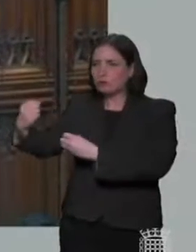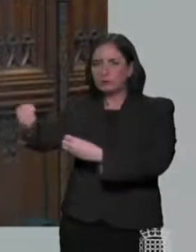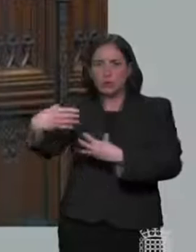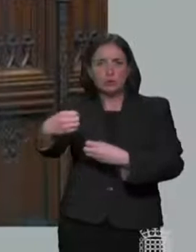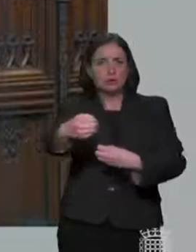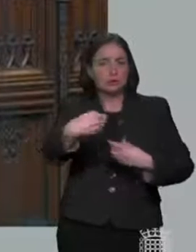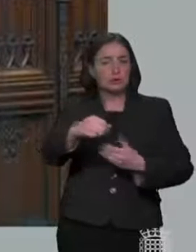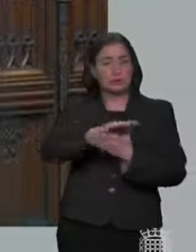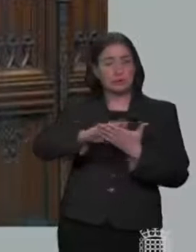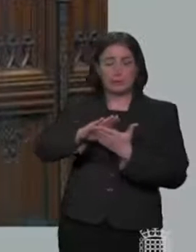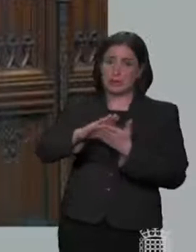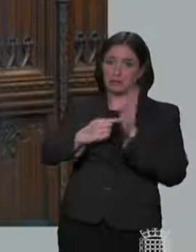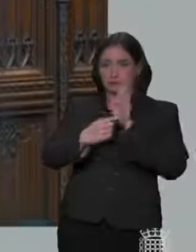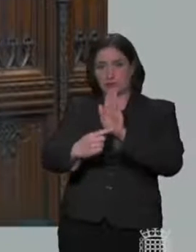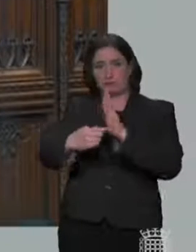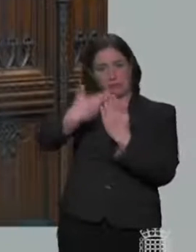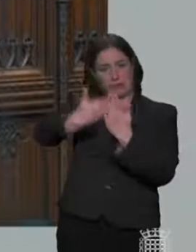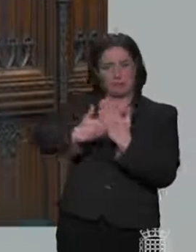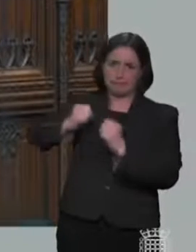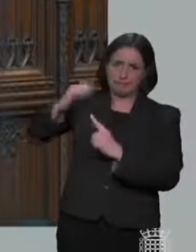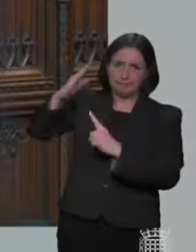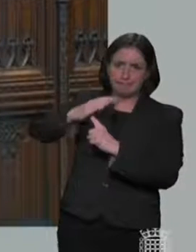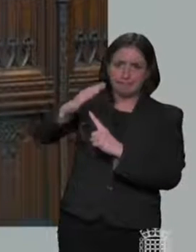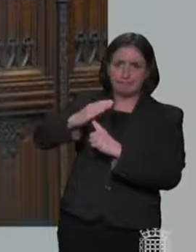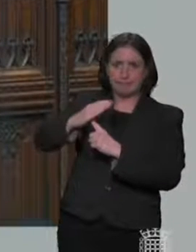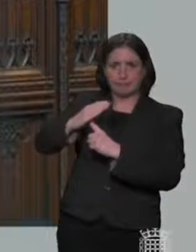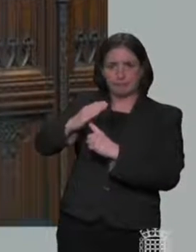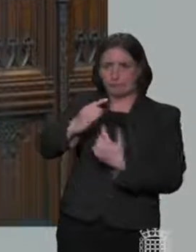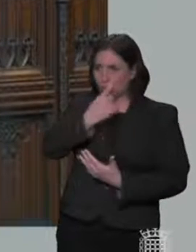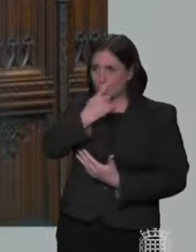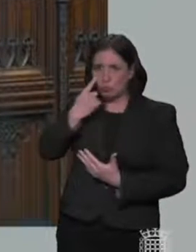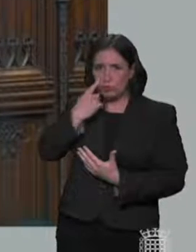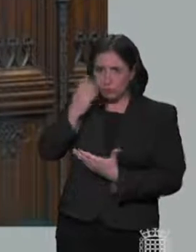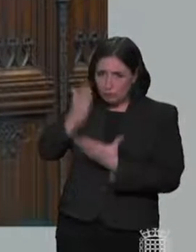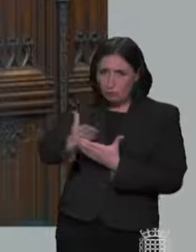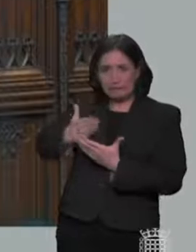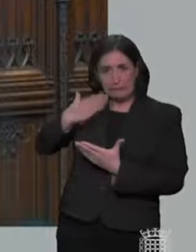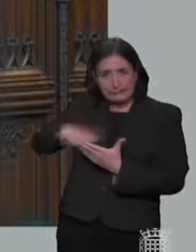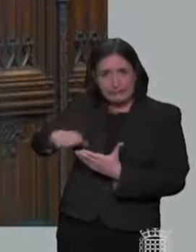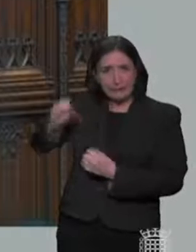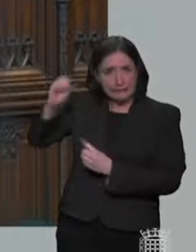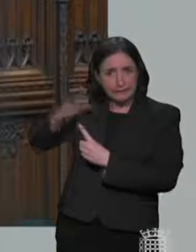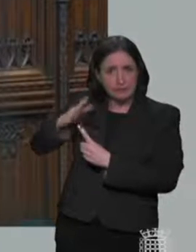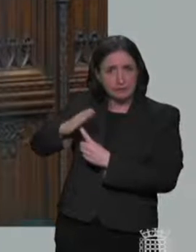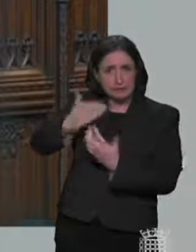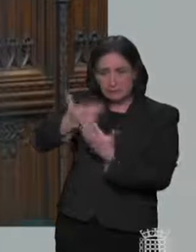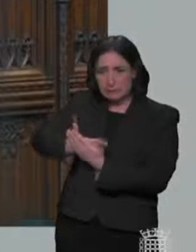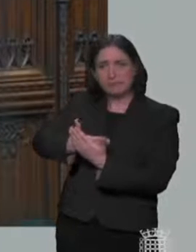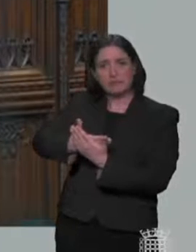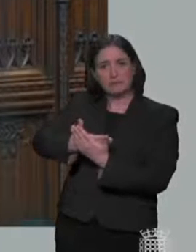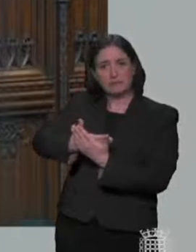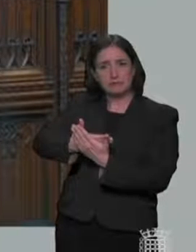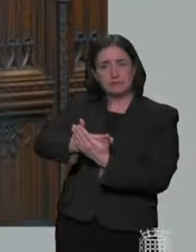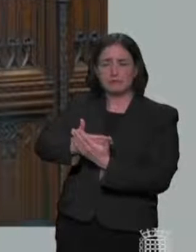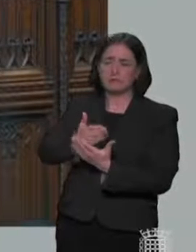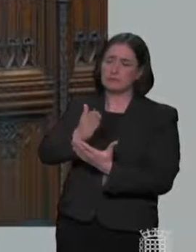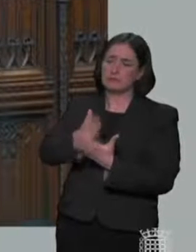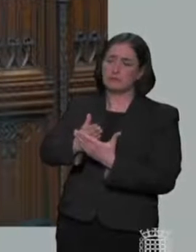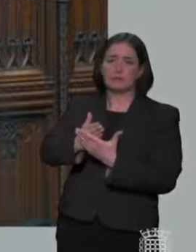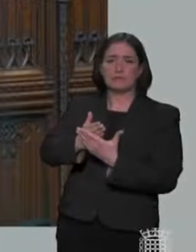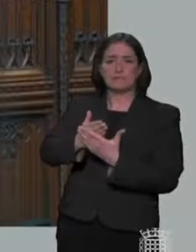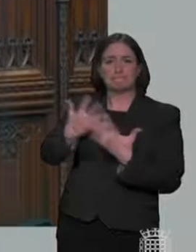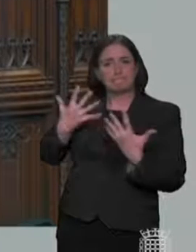bill but the need for the bill and in essence that's simple and most powerful of all points